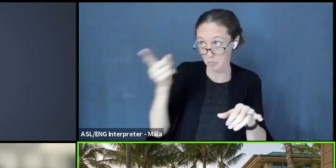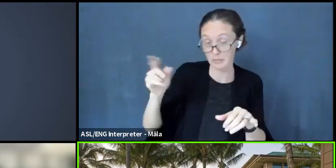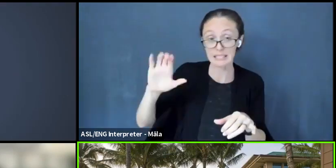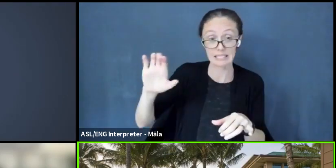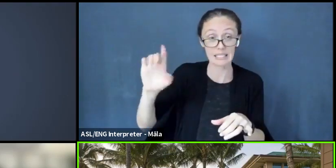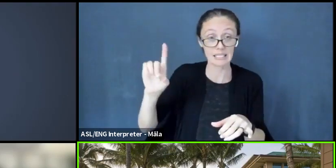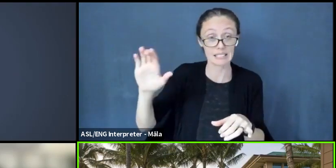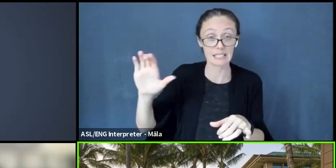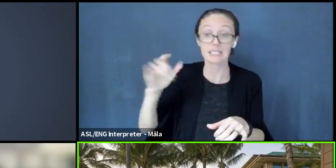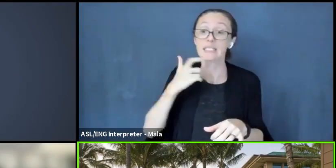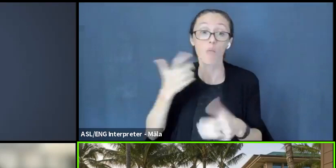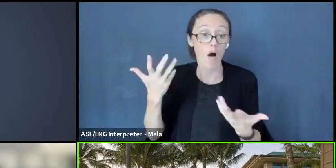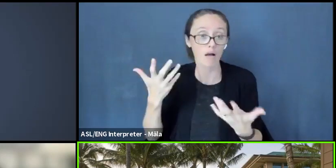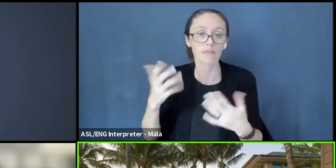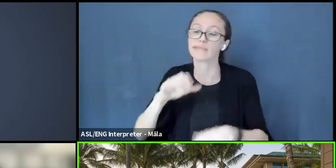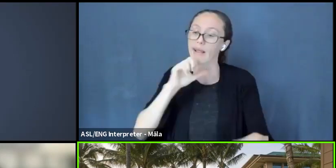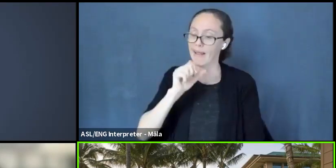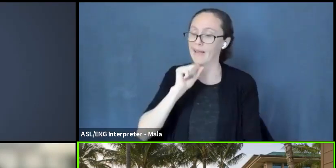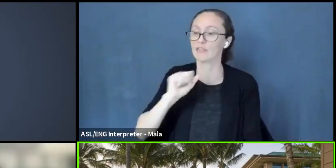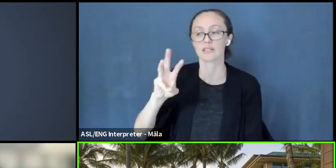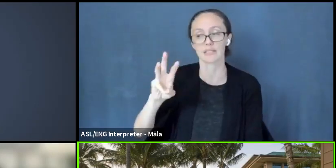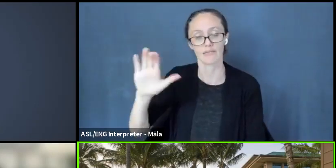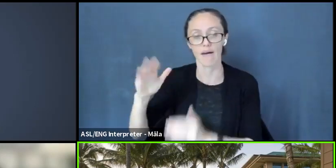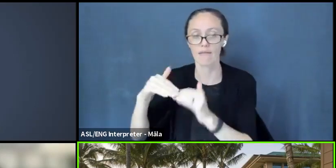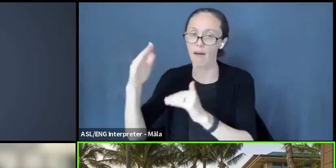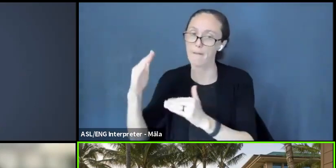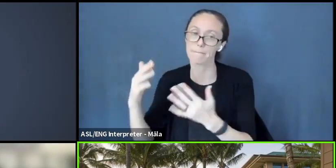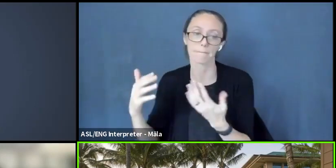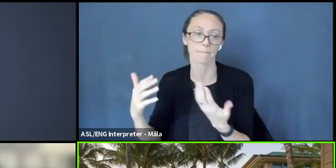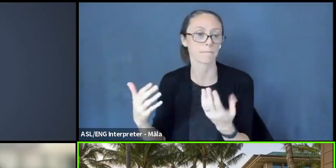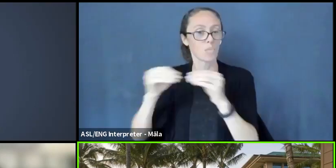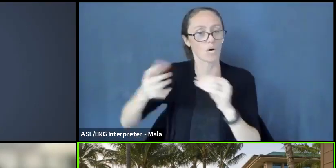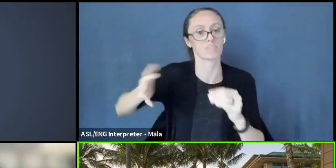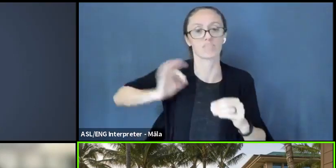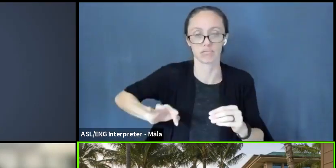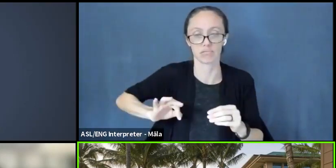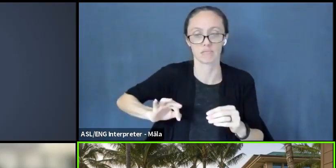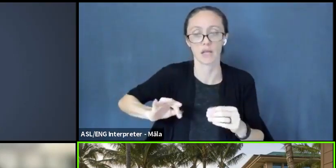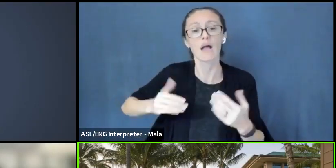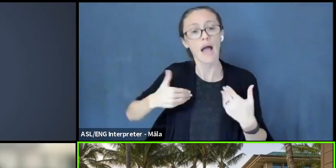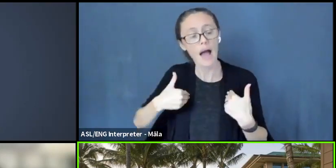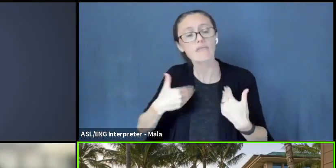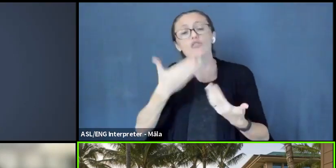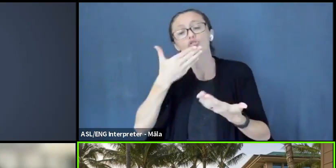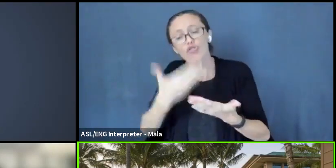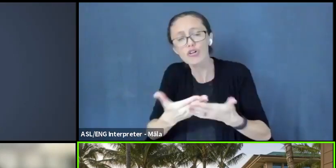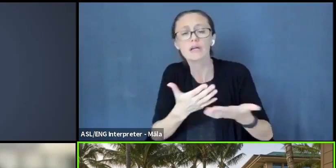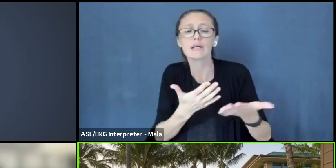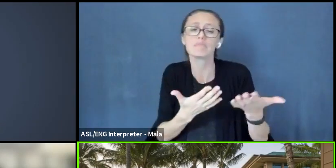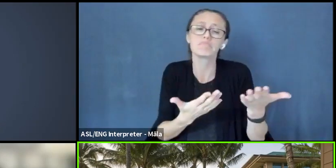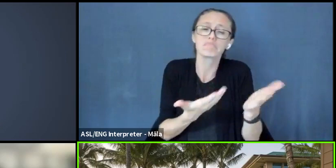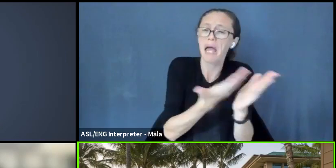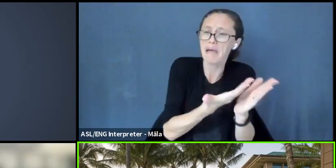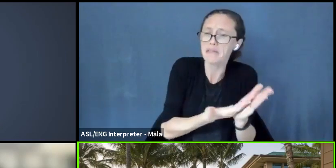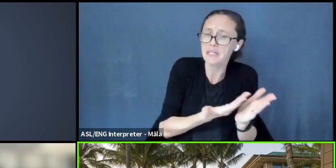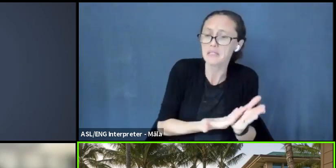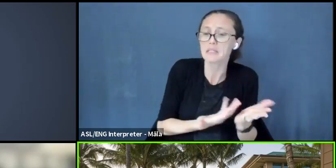65 and above. And there is you know, good evidence, it's not as strong, but good evidence for those